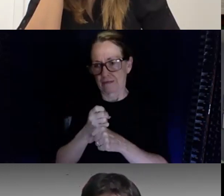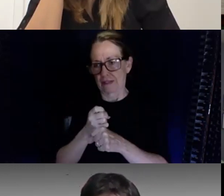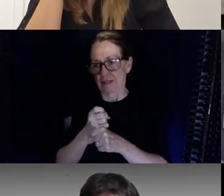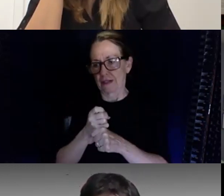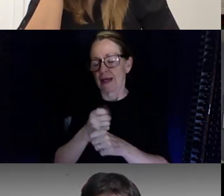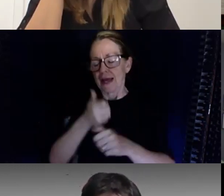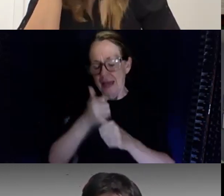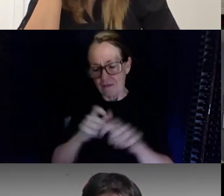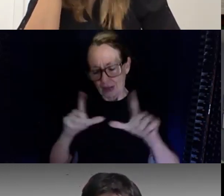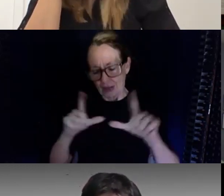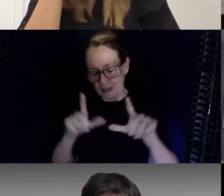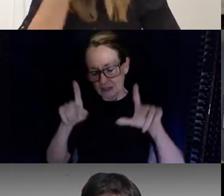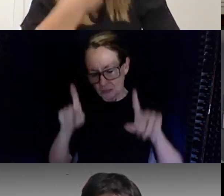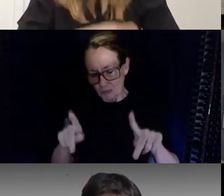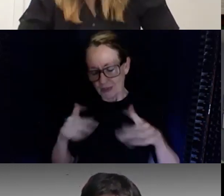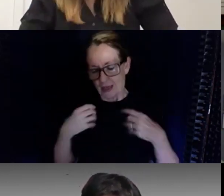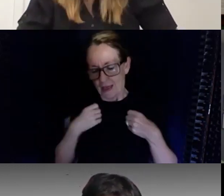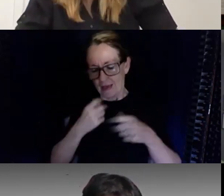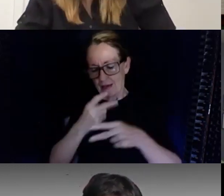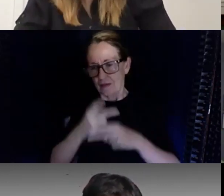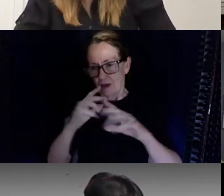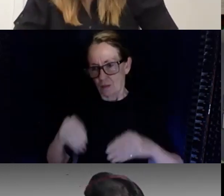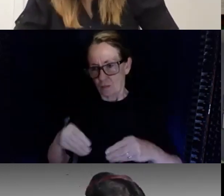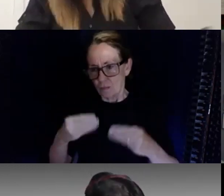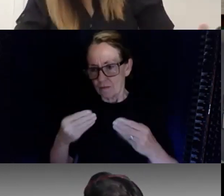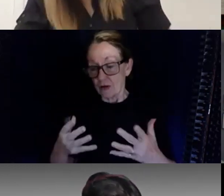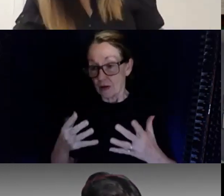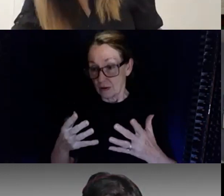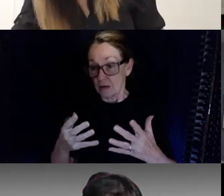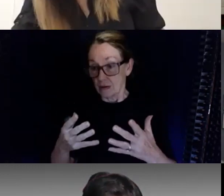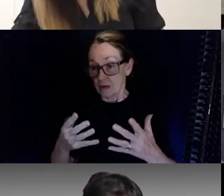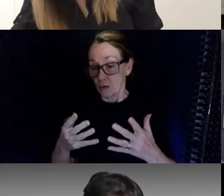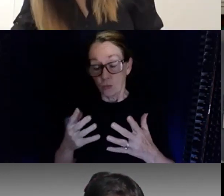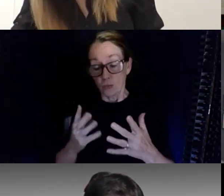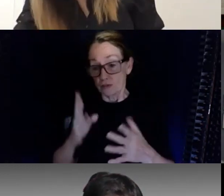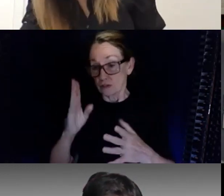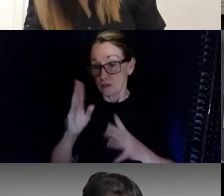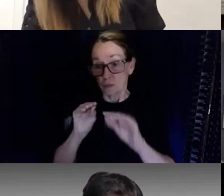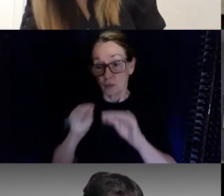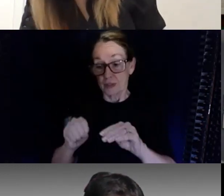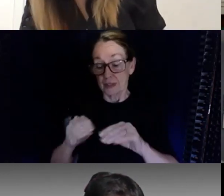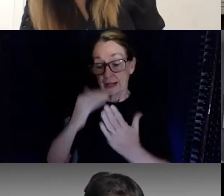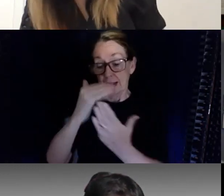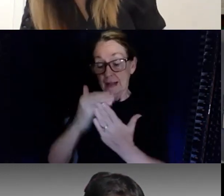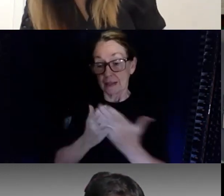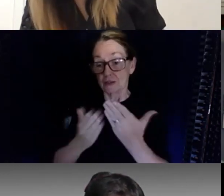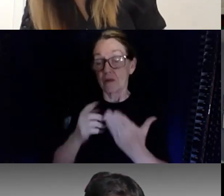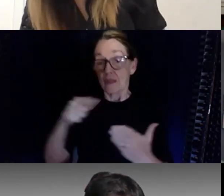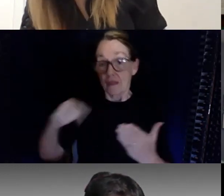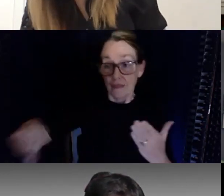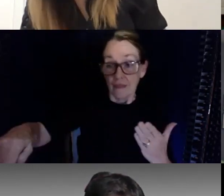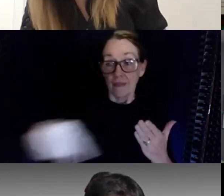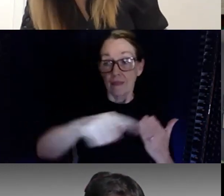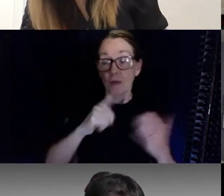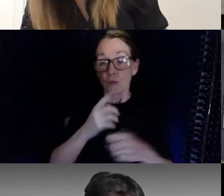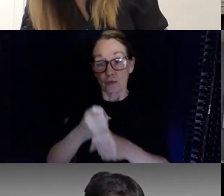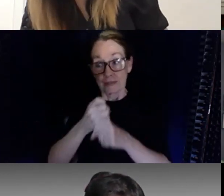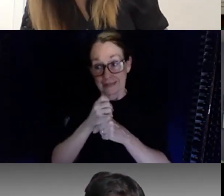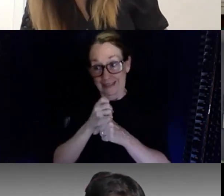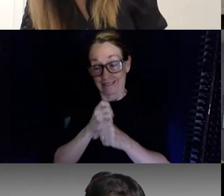WITH THAT SAID, LIKE I SAID, IF I COULD GET IT THROUGH THE DEPARTMENT OF HEALTH, I'M NOT PROMISING, BUT I JUST WILL ADVOCATE AND I WILL TRY TO CONTACT THE CORRECT PEOPLE.